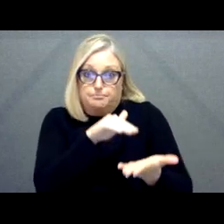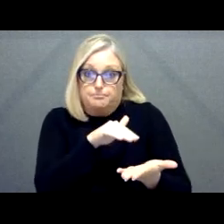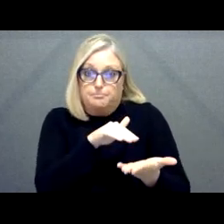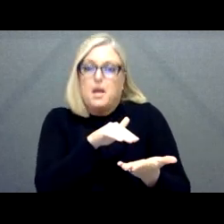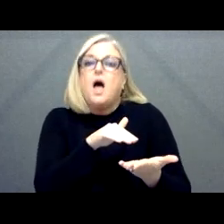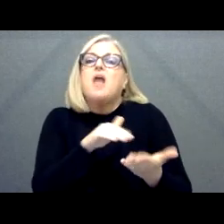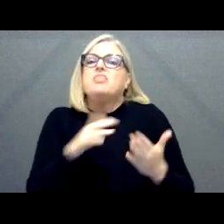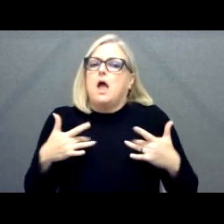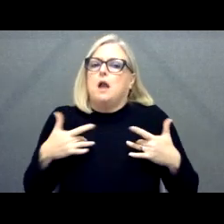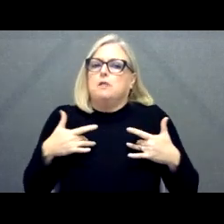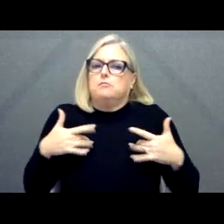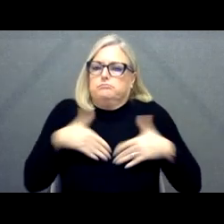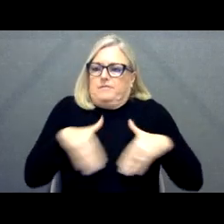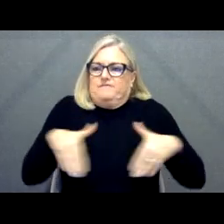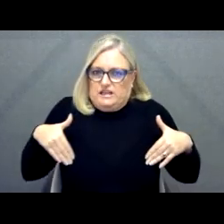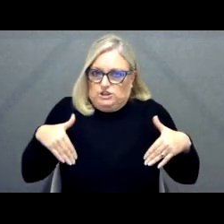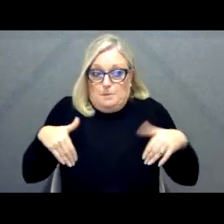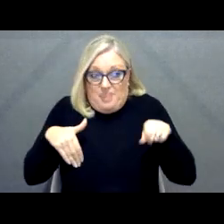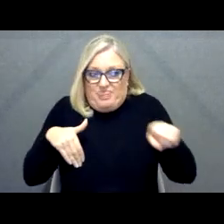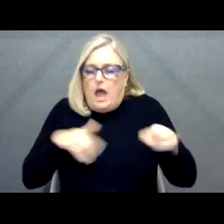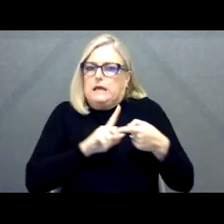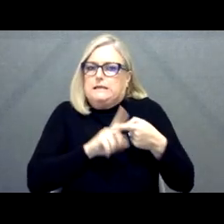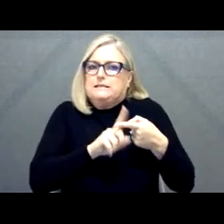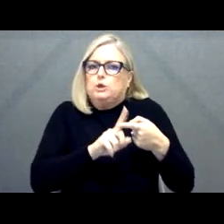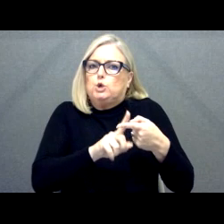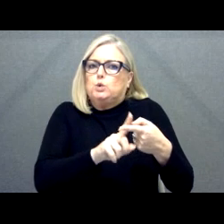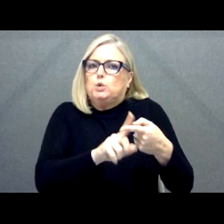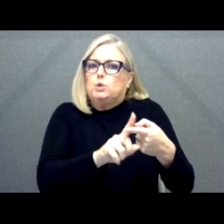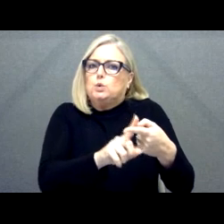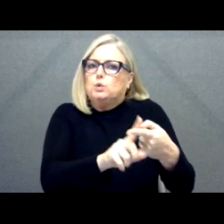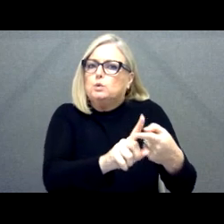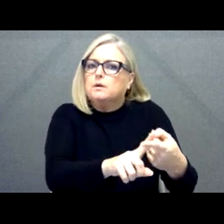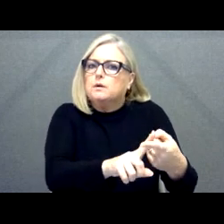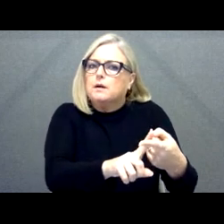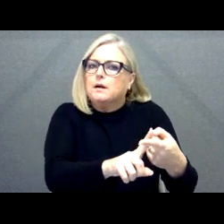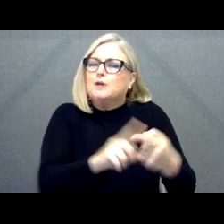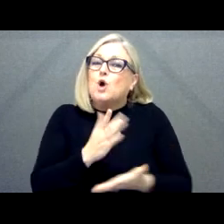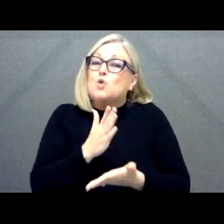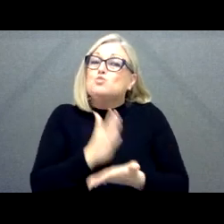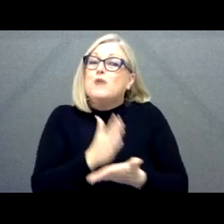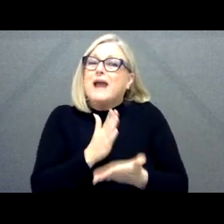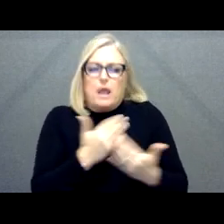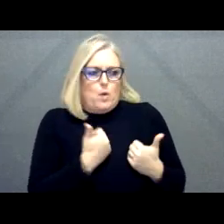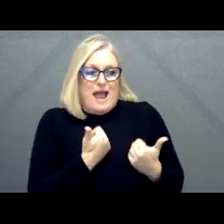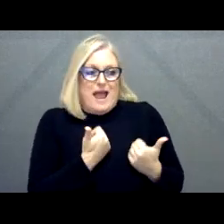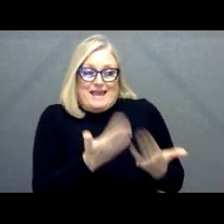after the 12 weeks has finished um so it's that opportunity pre-sentence to provide that support